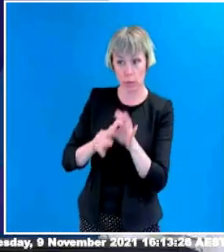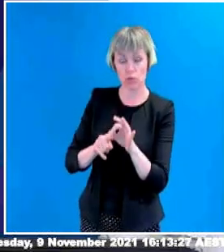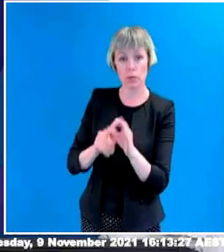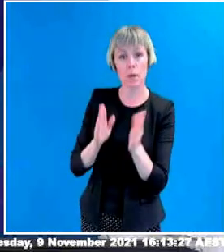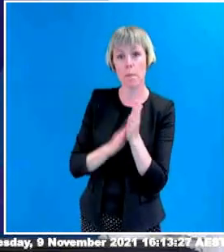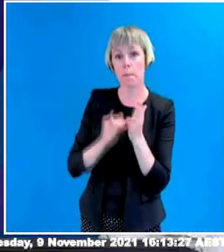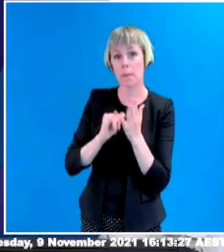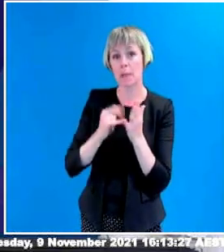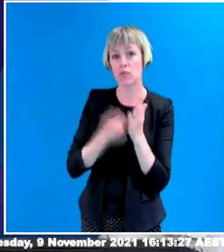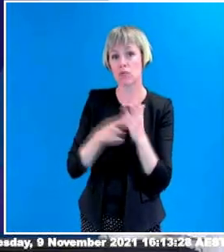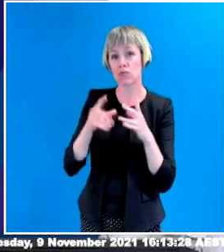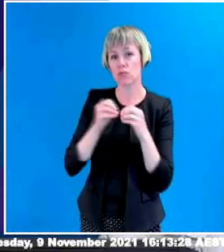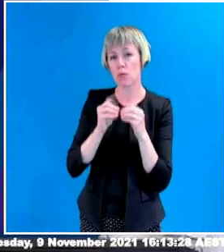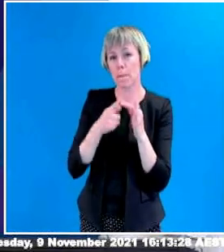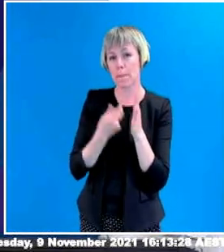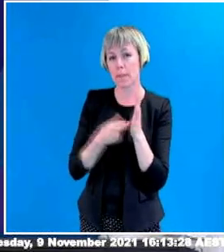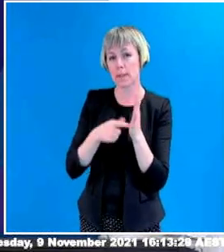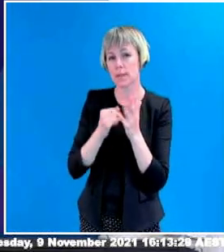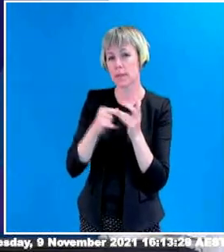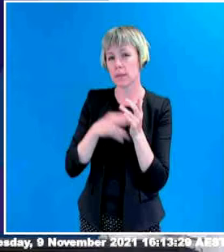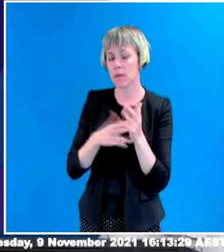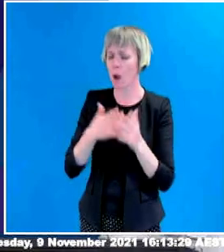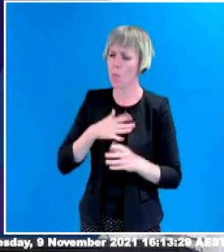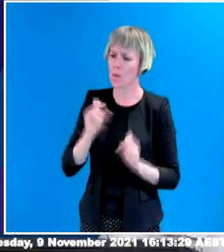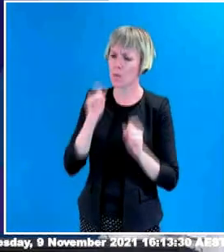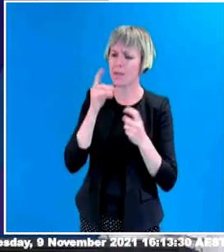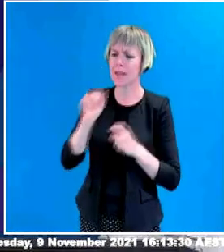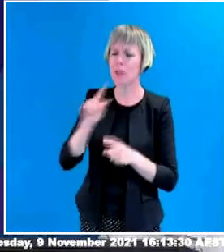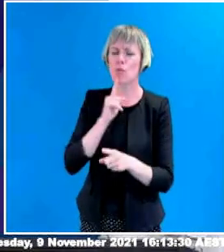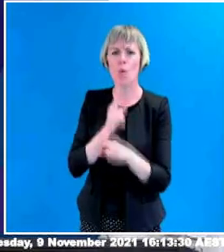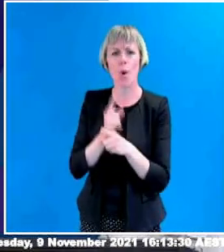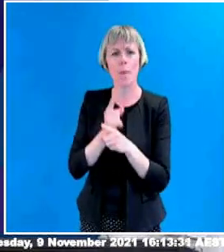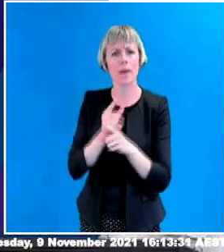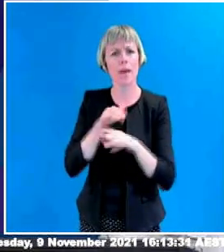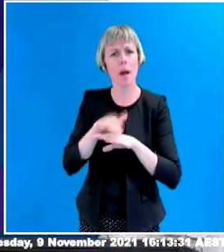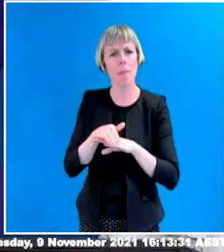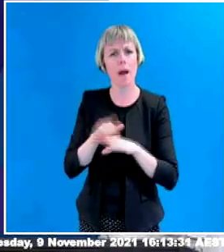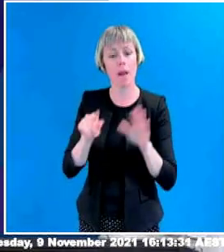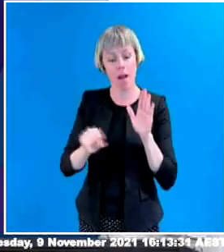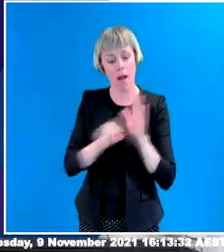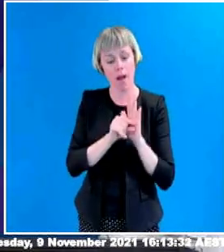better your comments on paragraph 12 and the interpretive declaration.